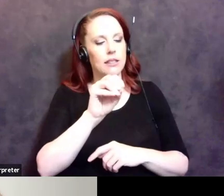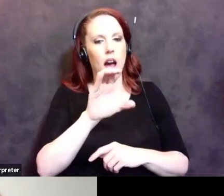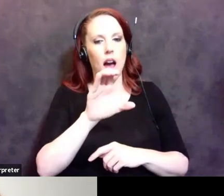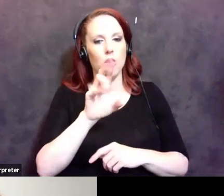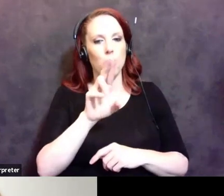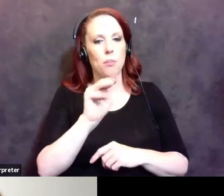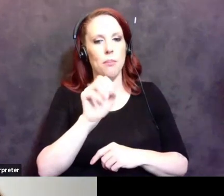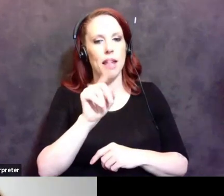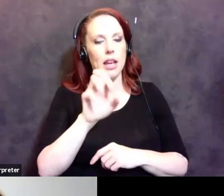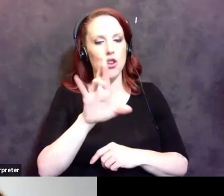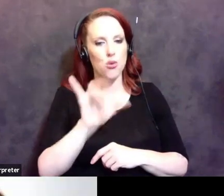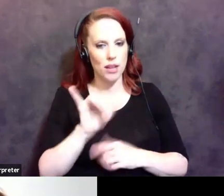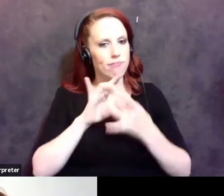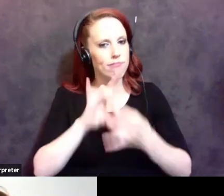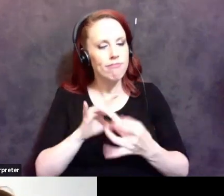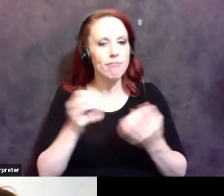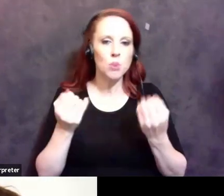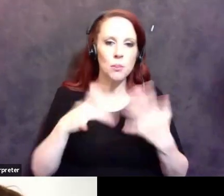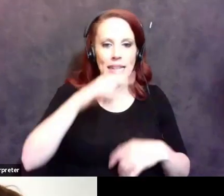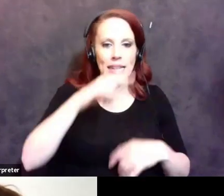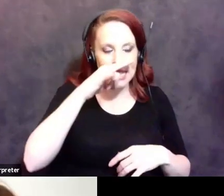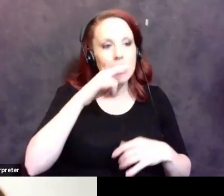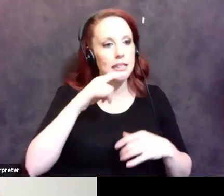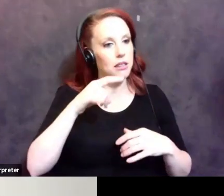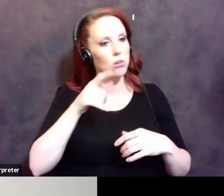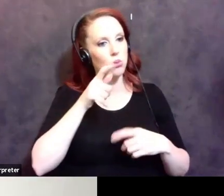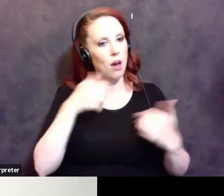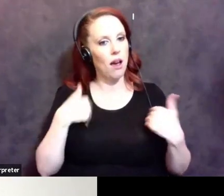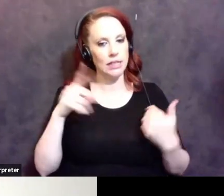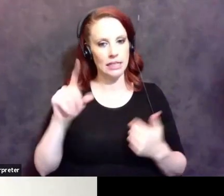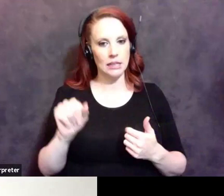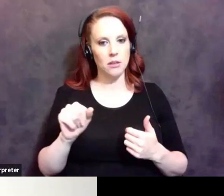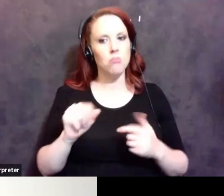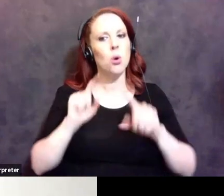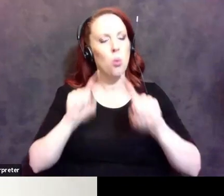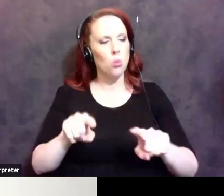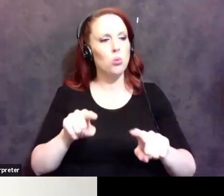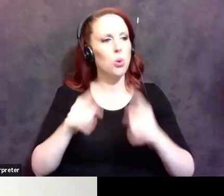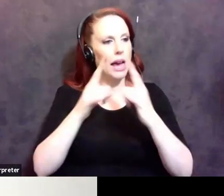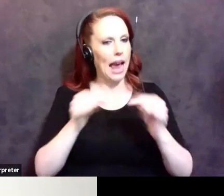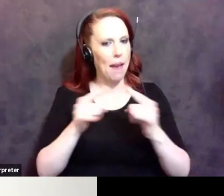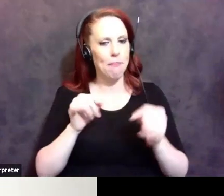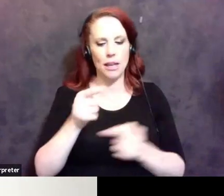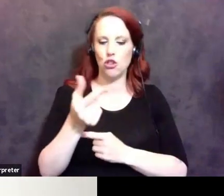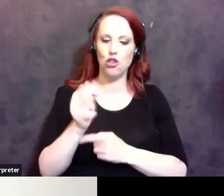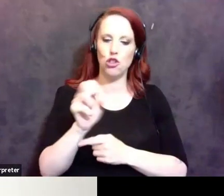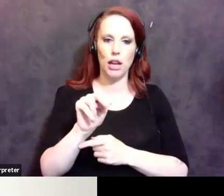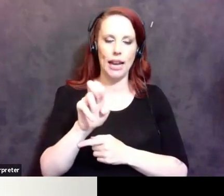bunch of kids with disabilities who went to a camp and because they got to meet each other